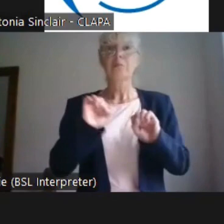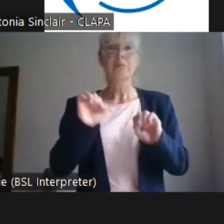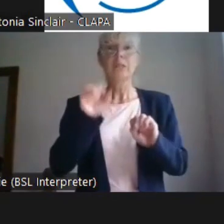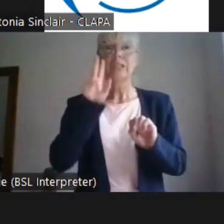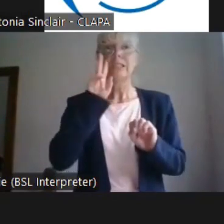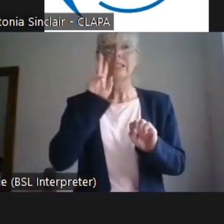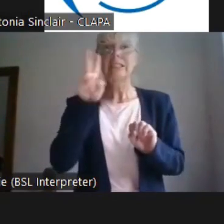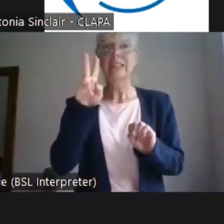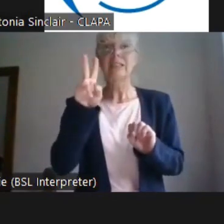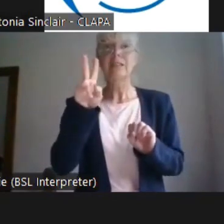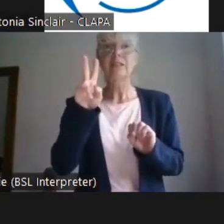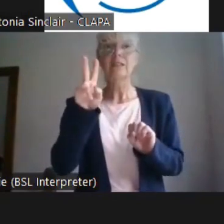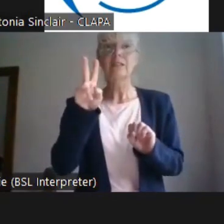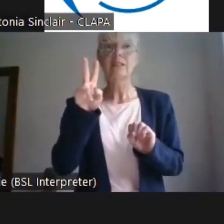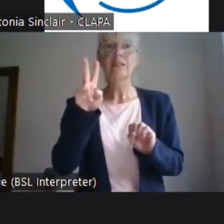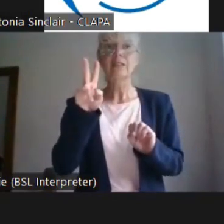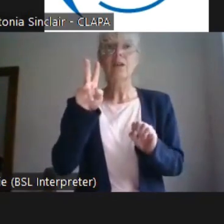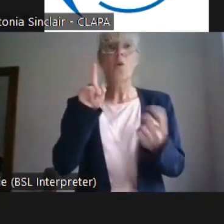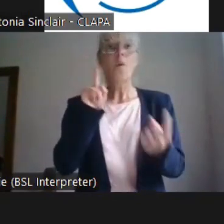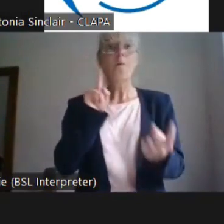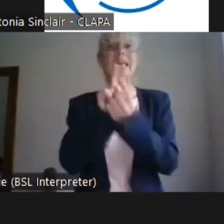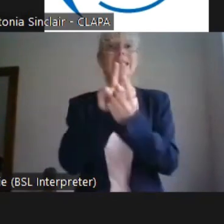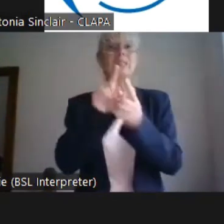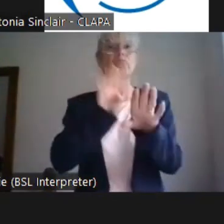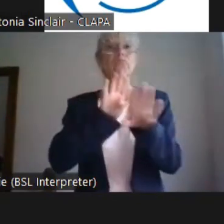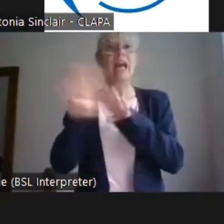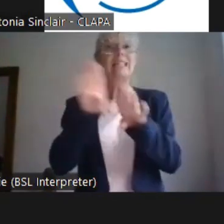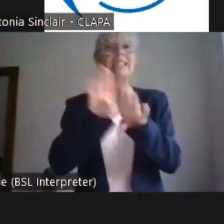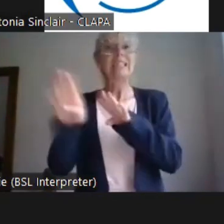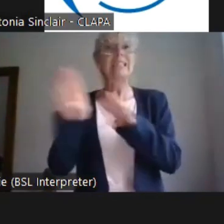there's anywhere that you can meet up and practice with other people which I think is a fabulous idea